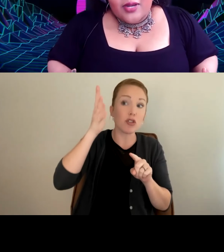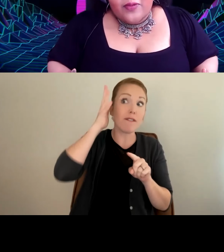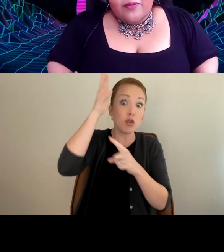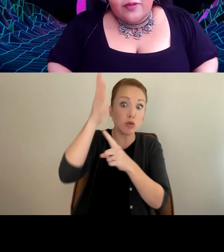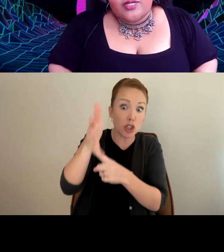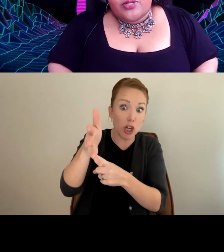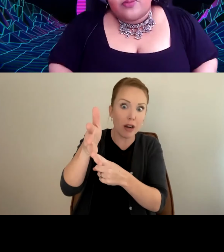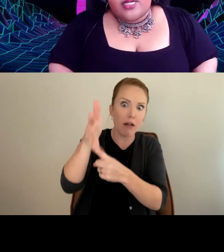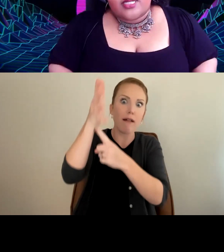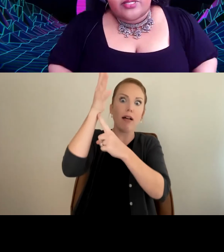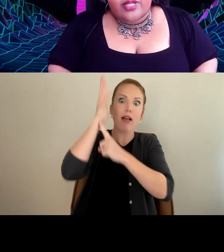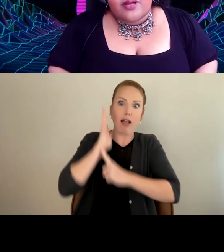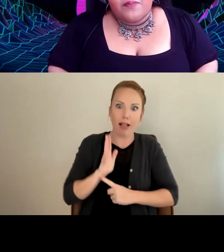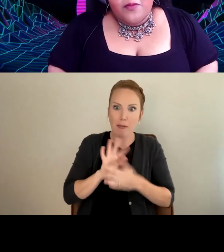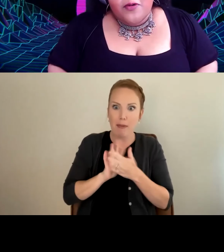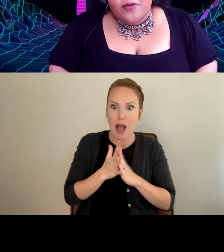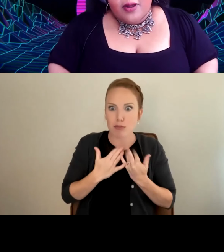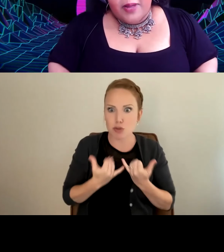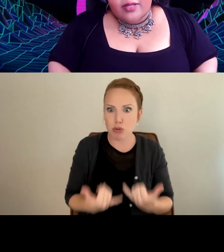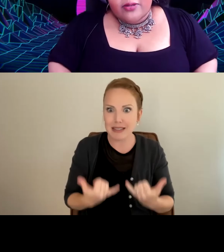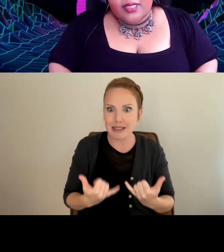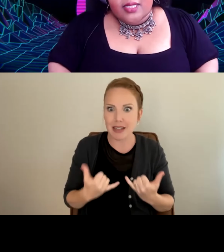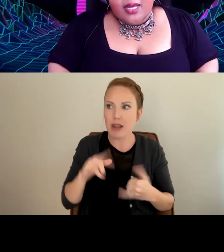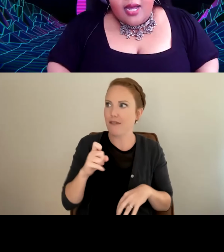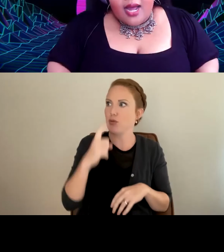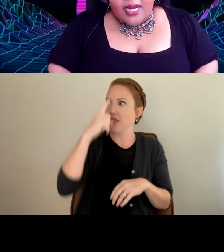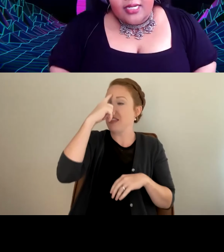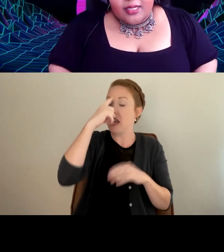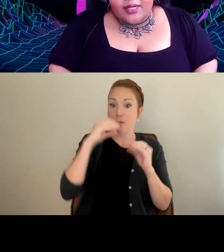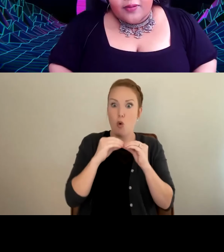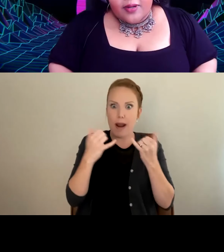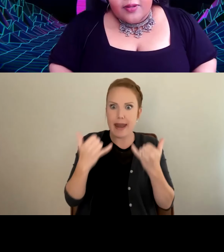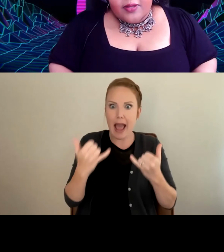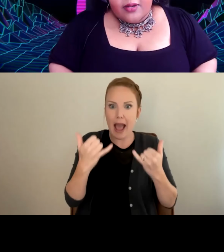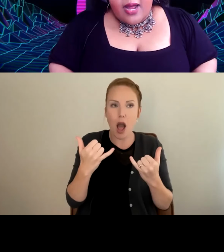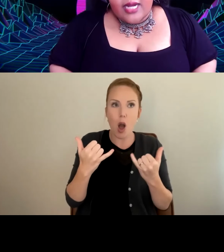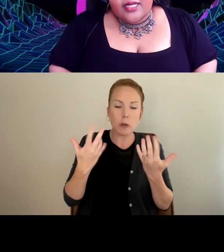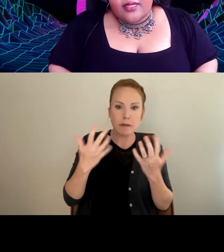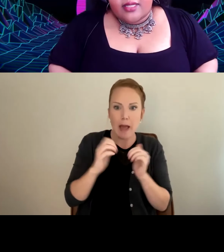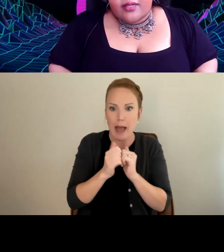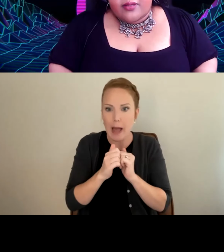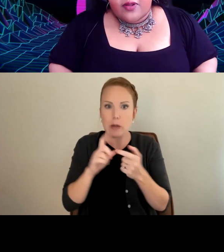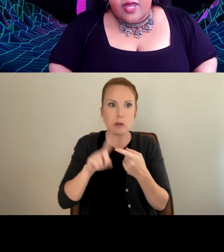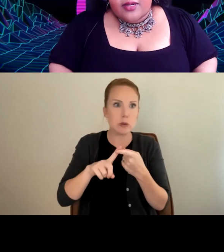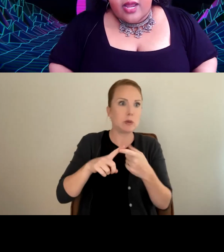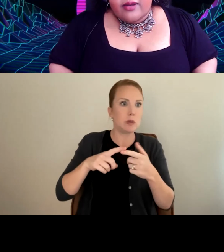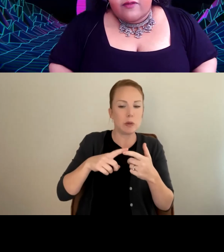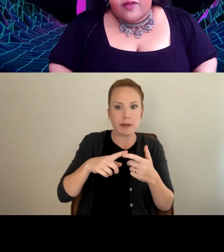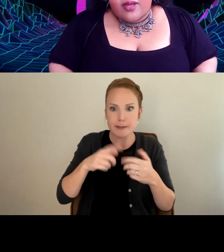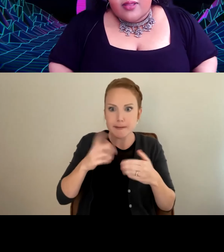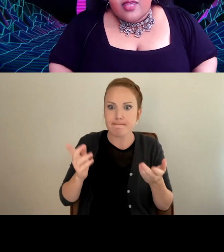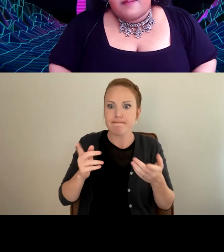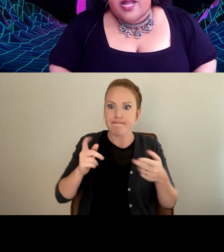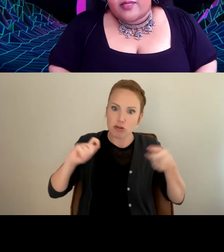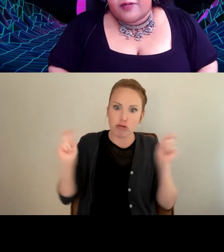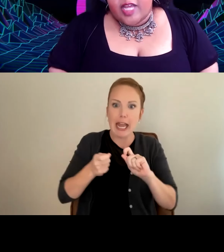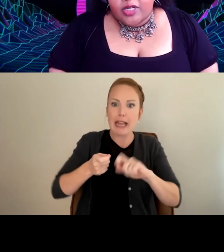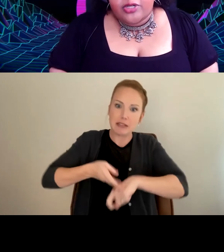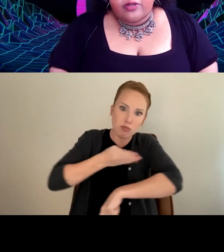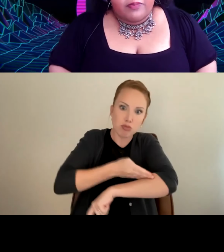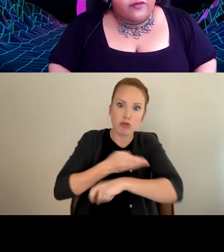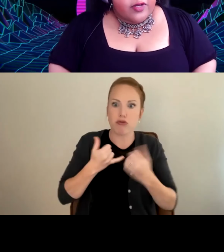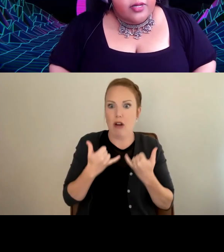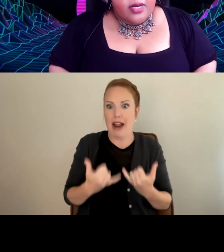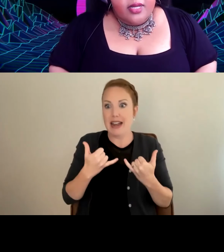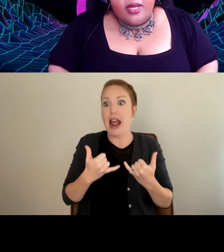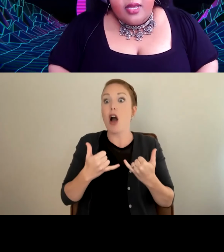we really do need to think more about those ideas. And think about the potentials both good and